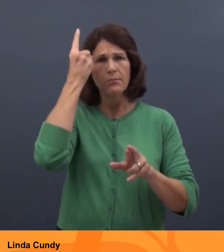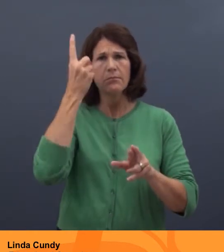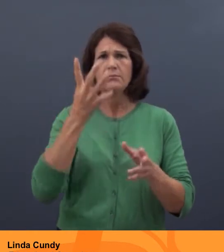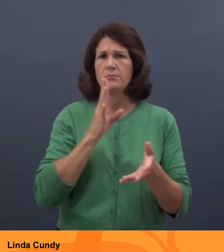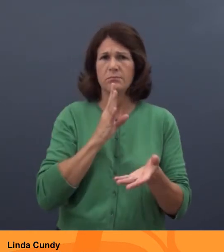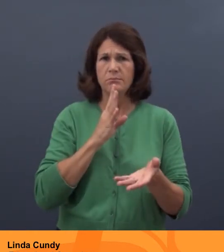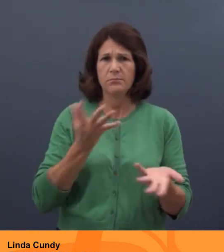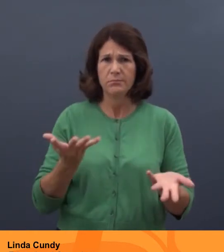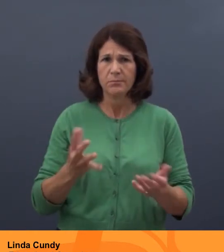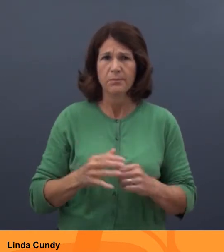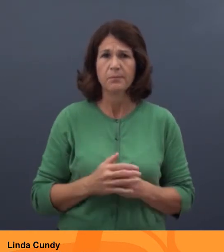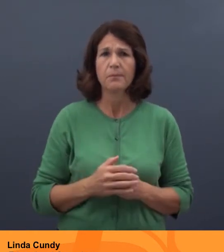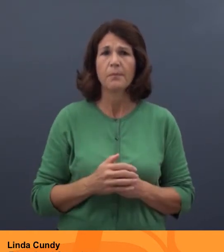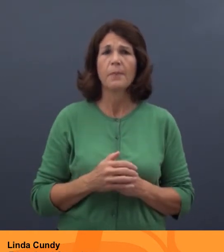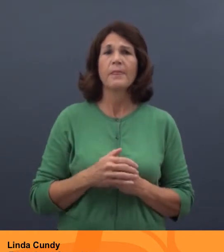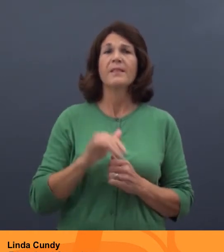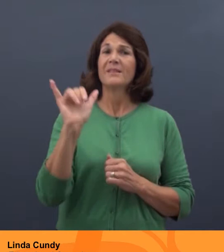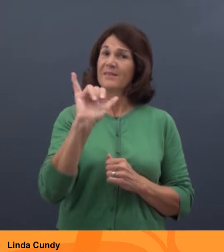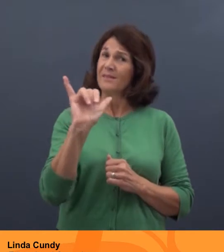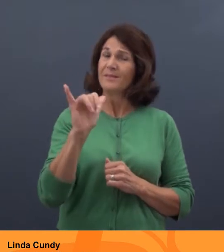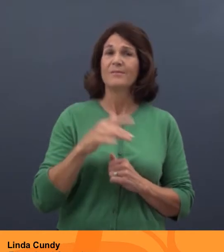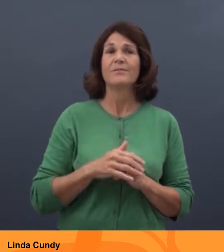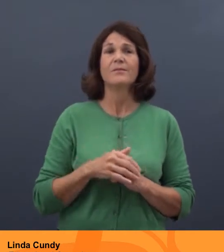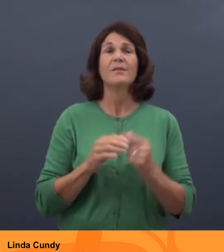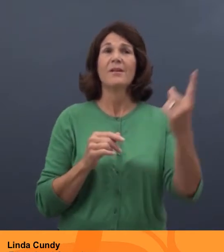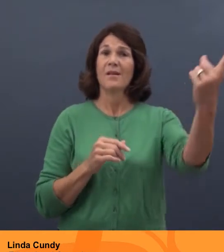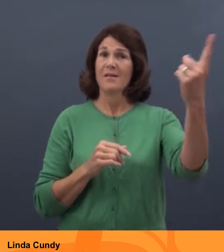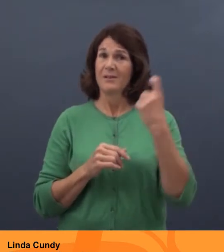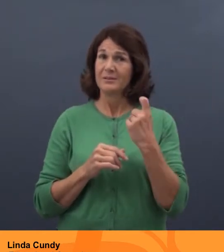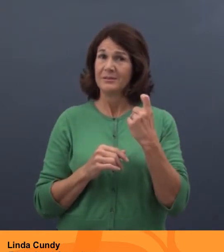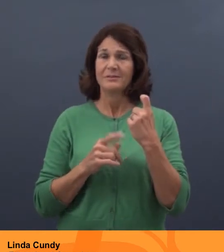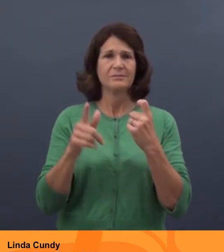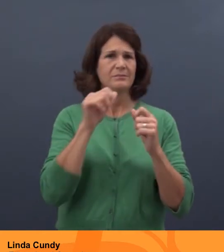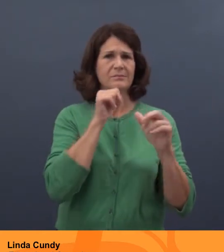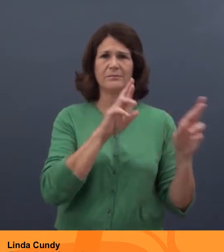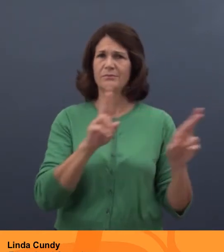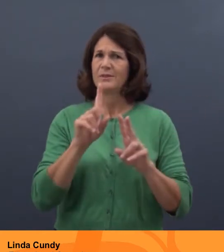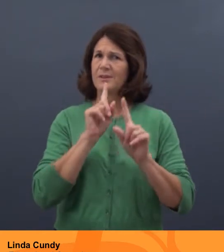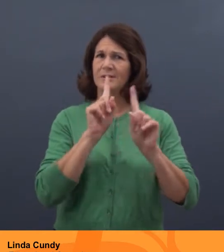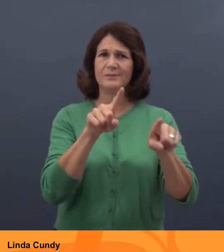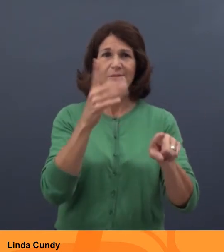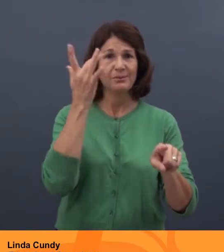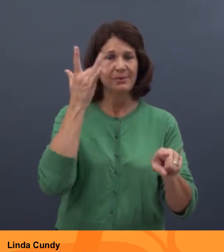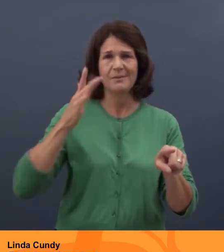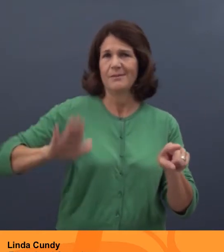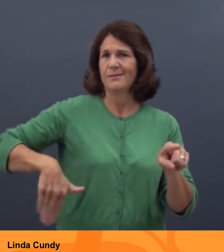Your deaf and hard of hearing student won't be ready to answer questions until the interpreter has finished